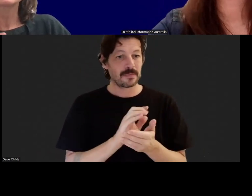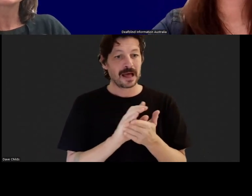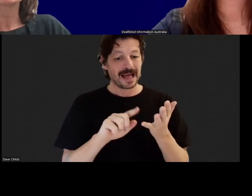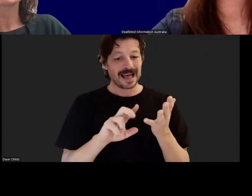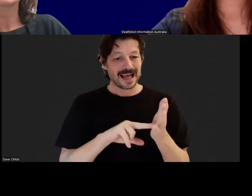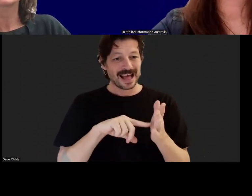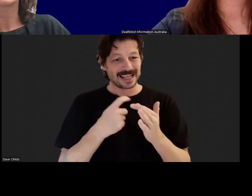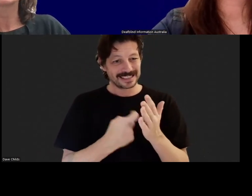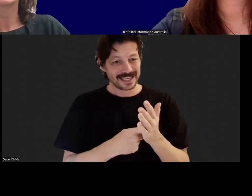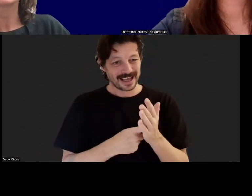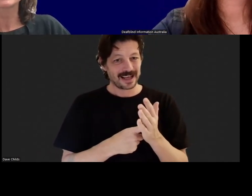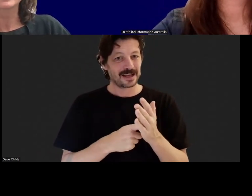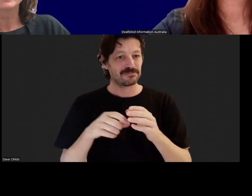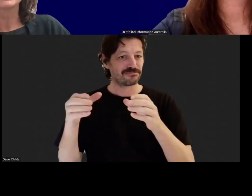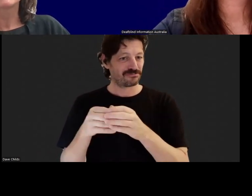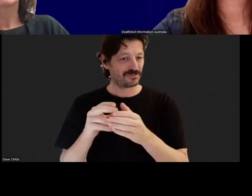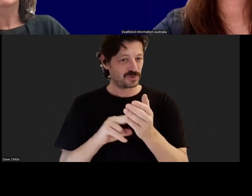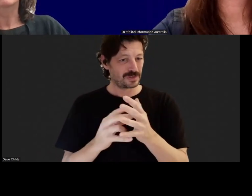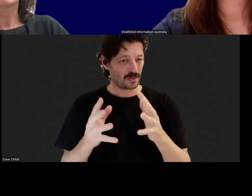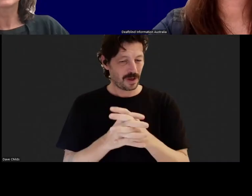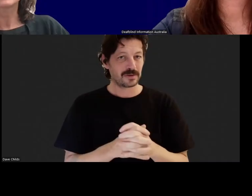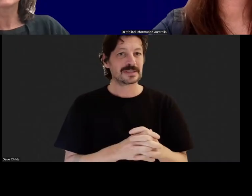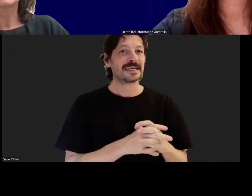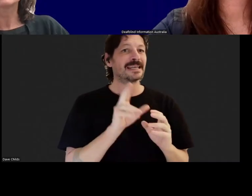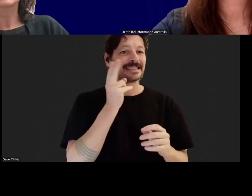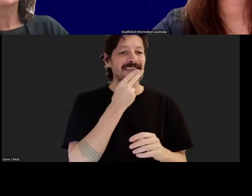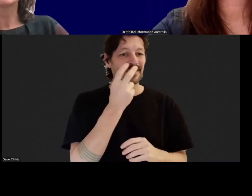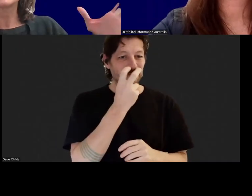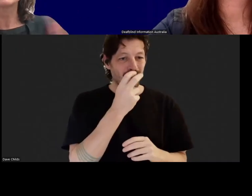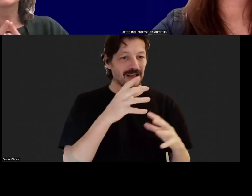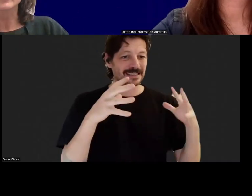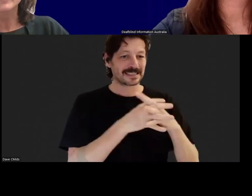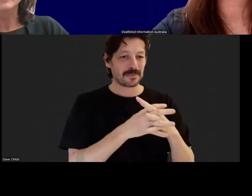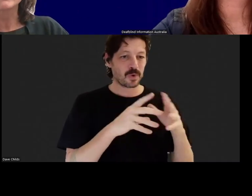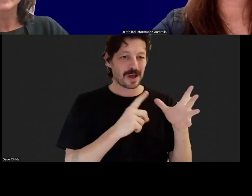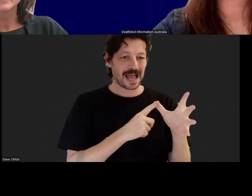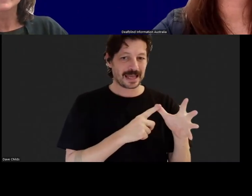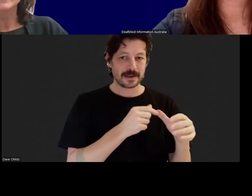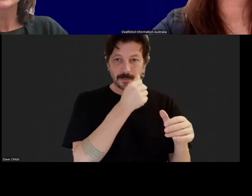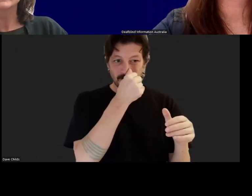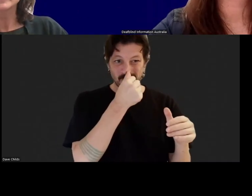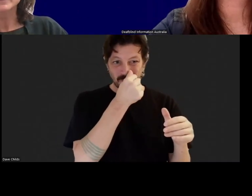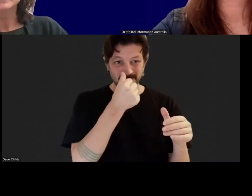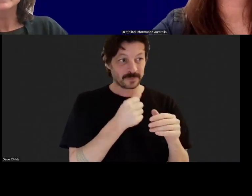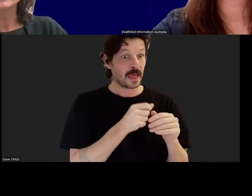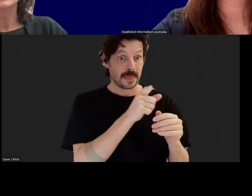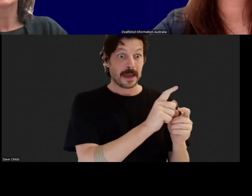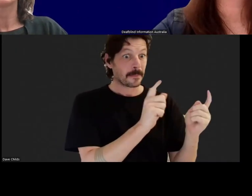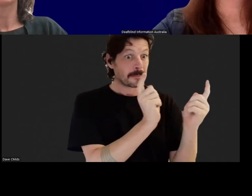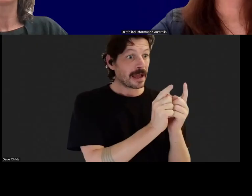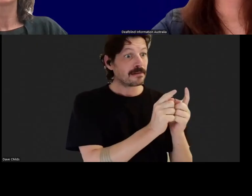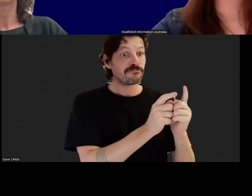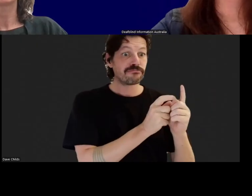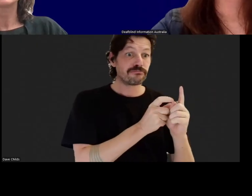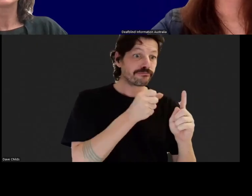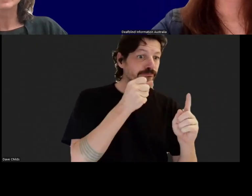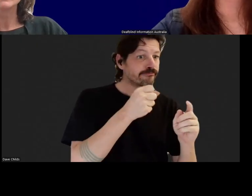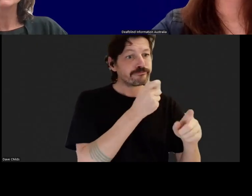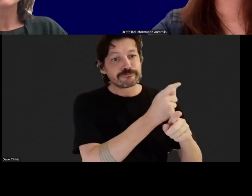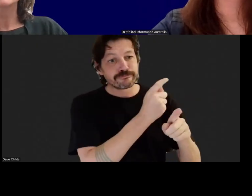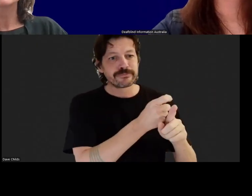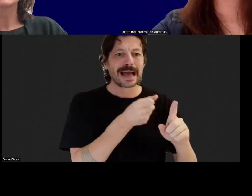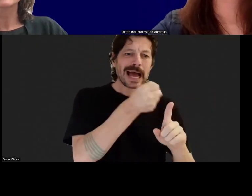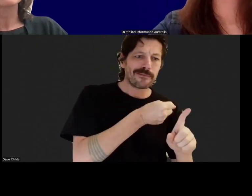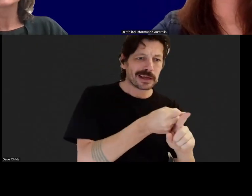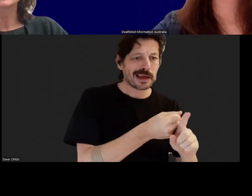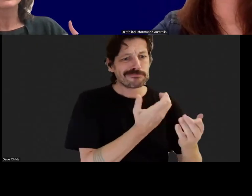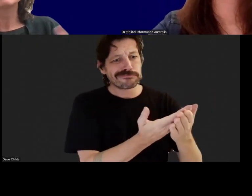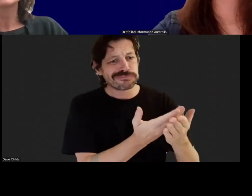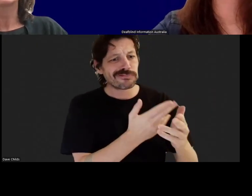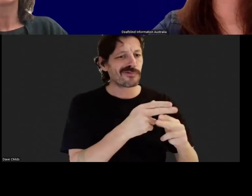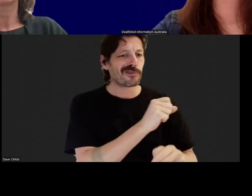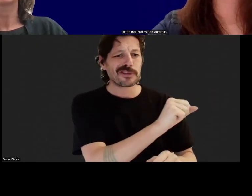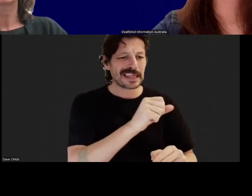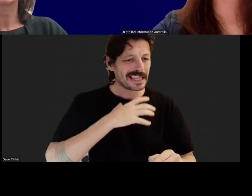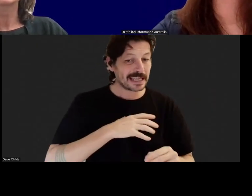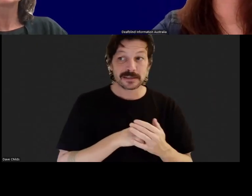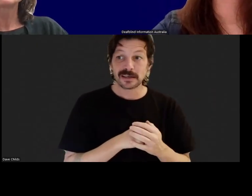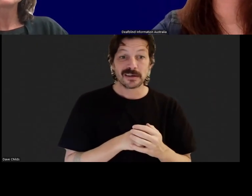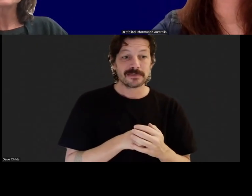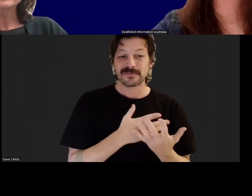we have Deafblind WA and they unite and they advocate all their needs to government, et cetera.